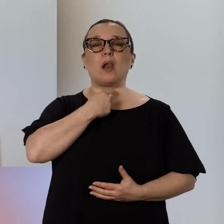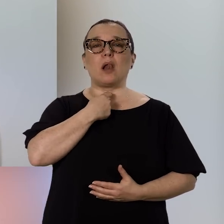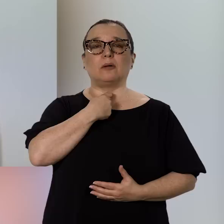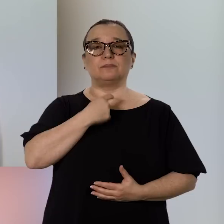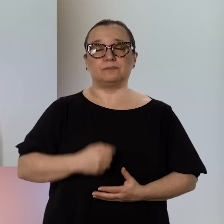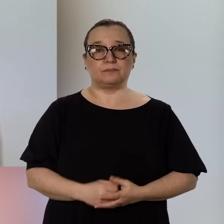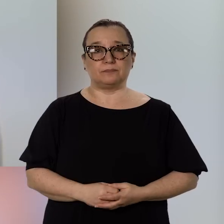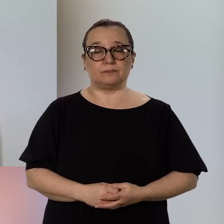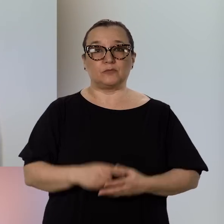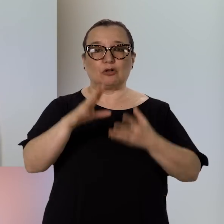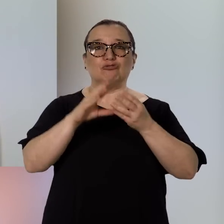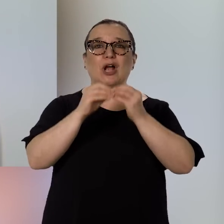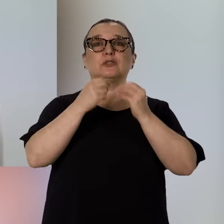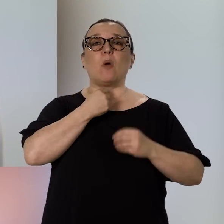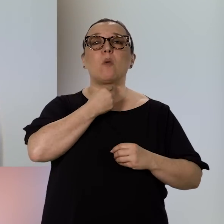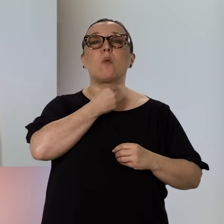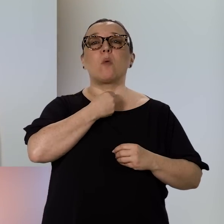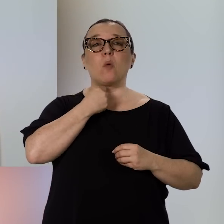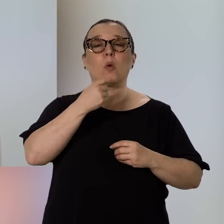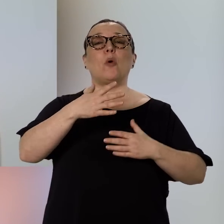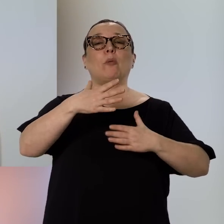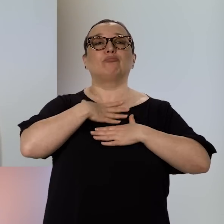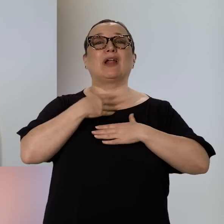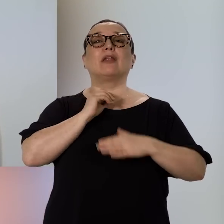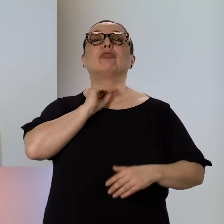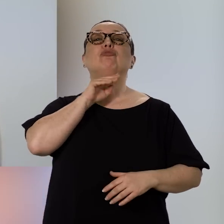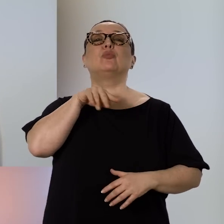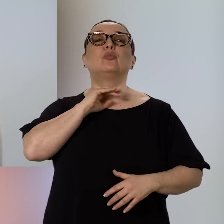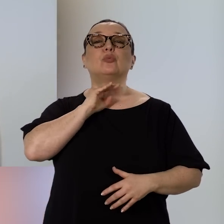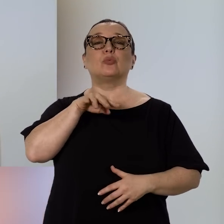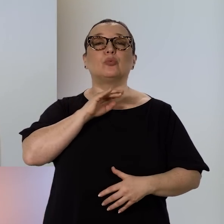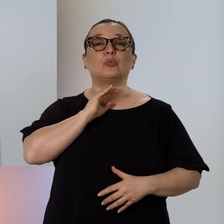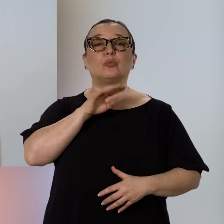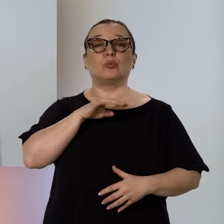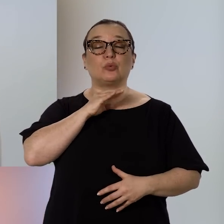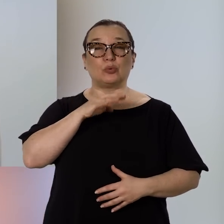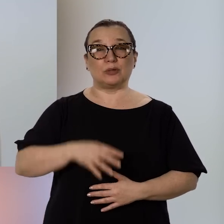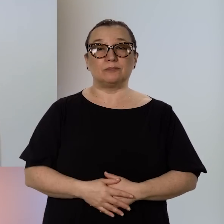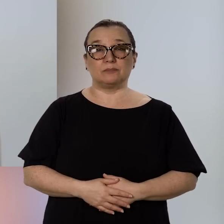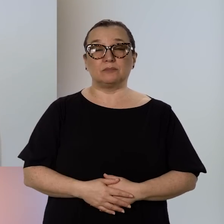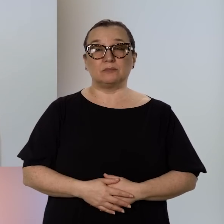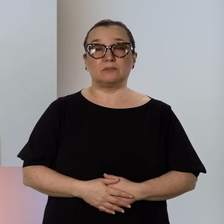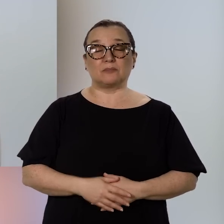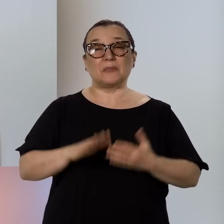which is at the top of your airway, your trachea, so they have to divert your trachea so that